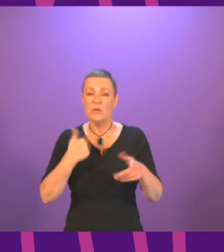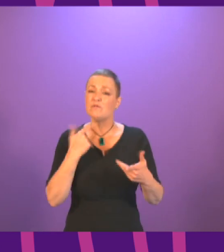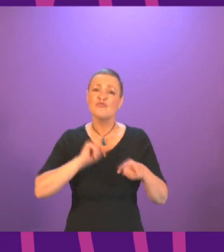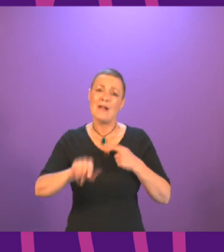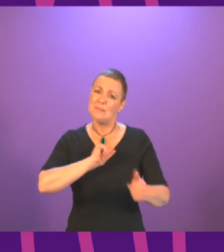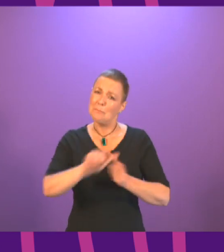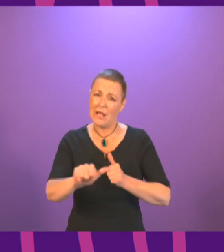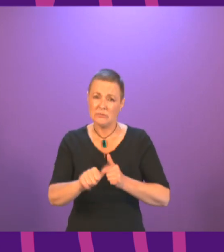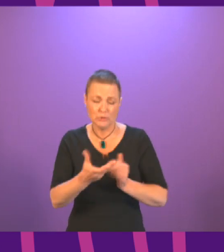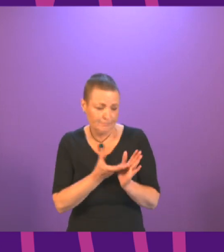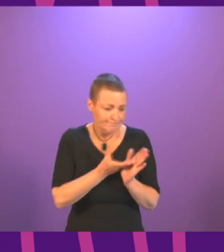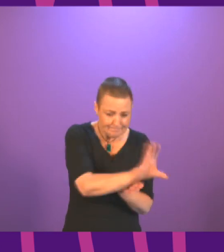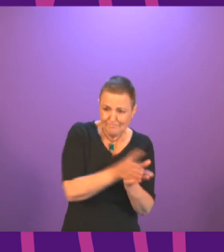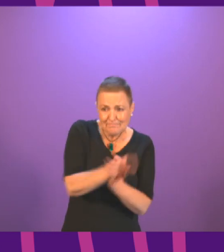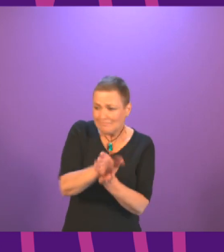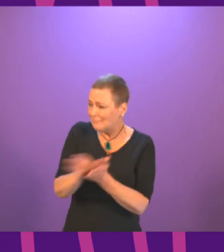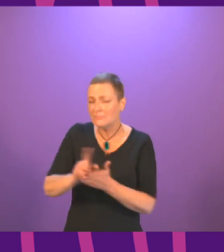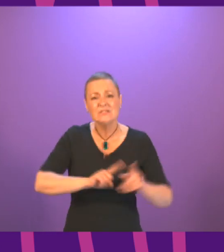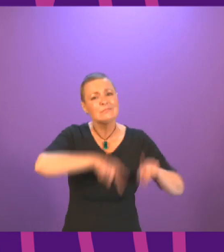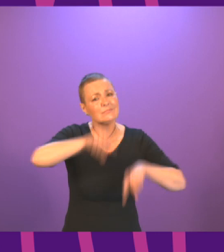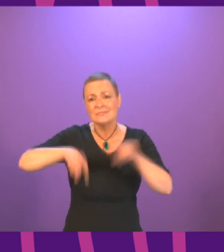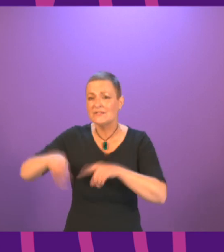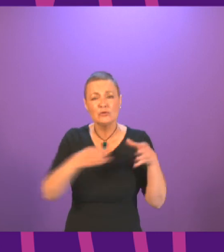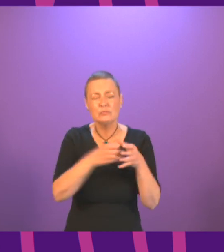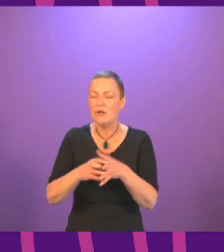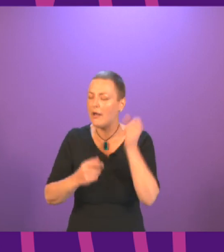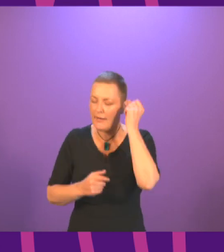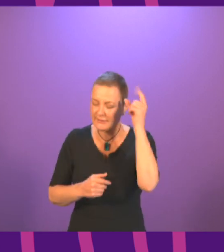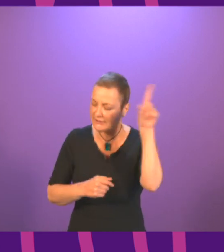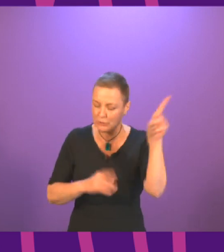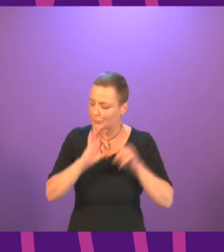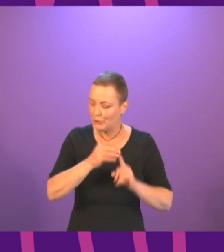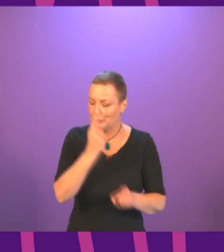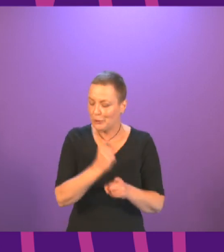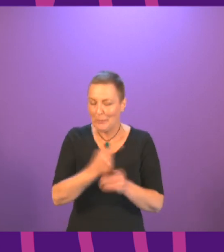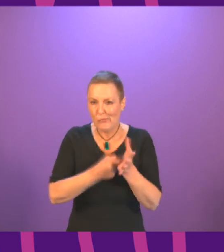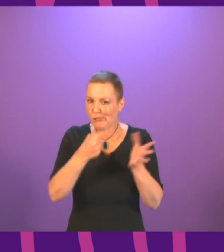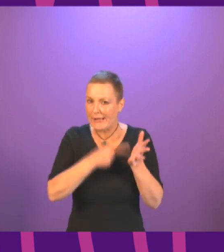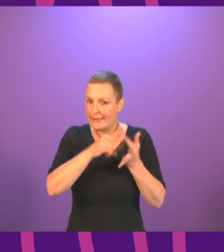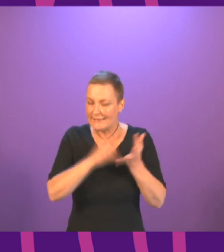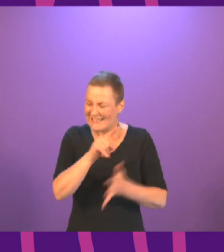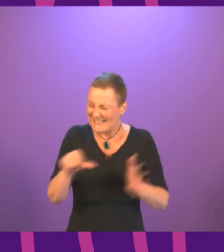to as many groups as possible. I recognise the point about non-domestic rates and the